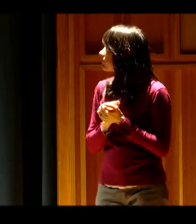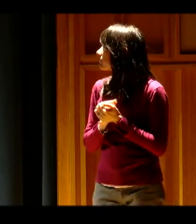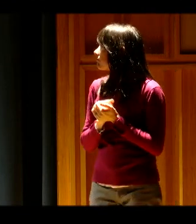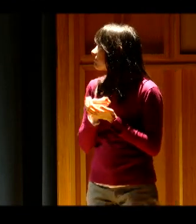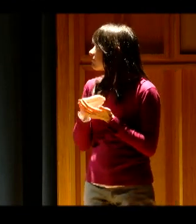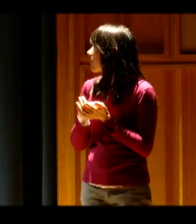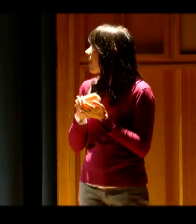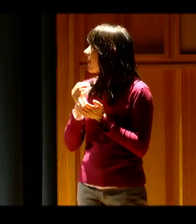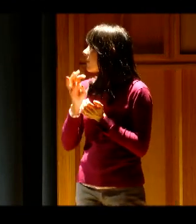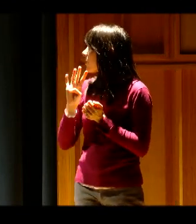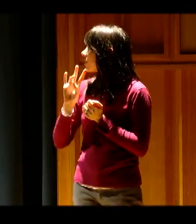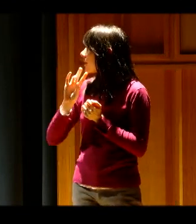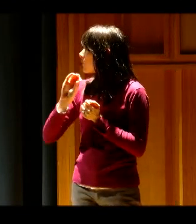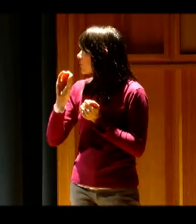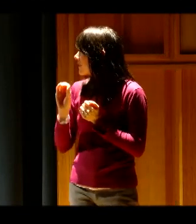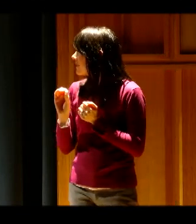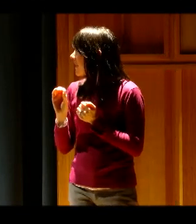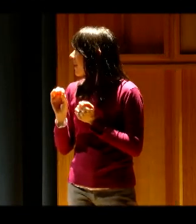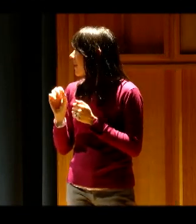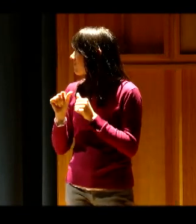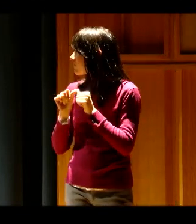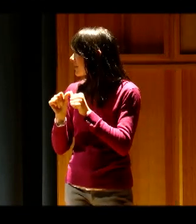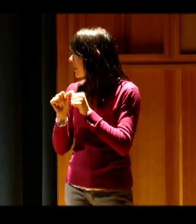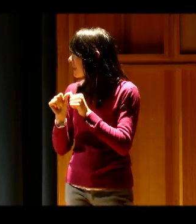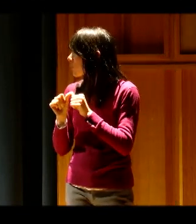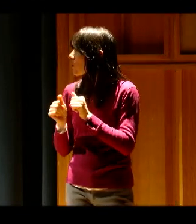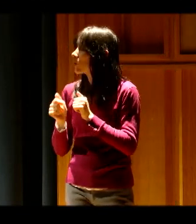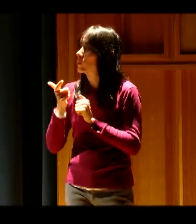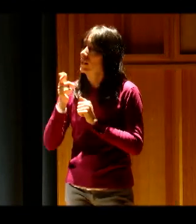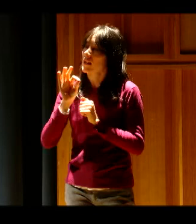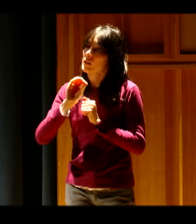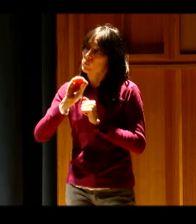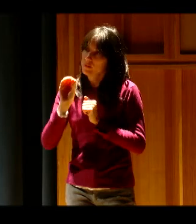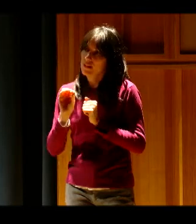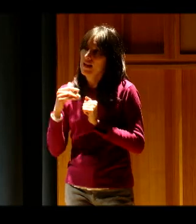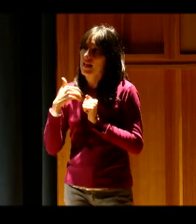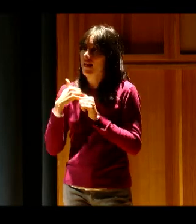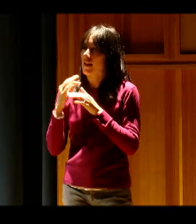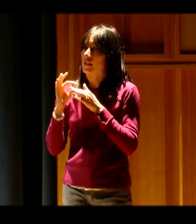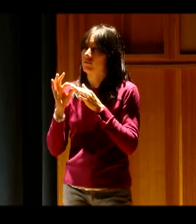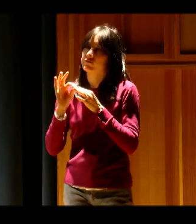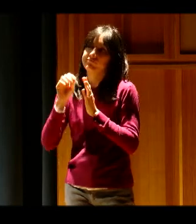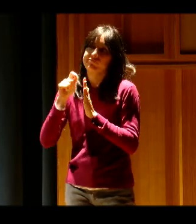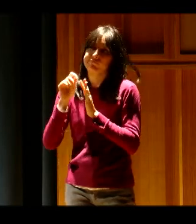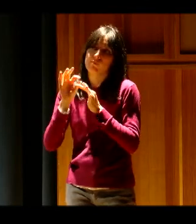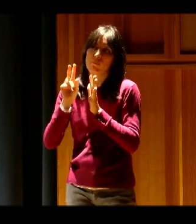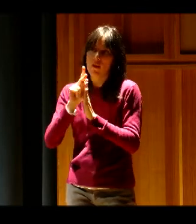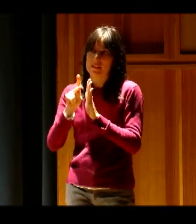And 29% have an ethical sponsorship or partnerships policy and that latter one is growing rapidly.